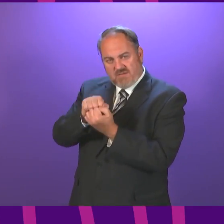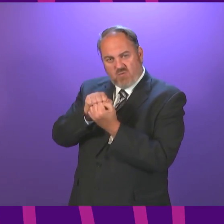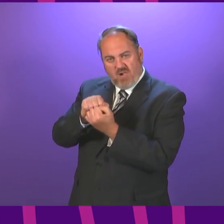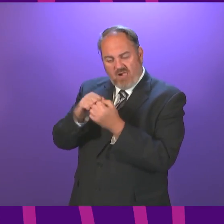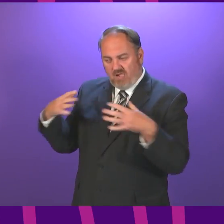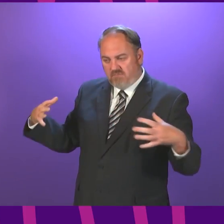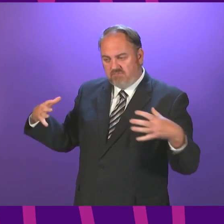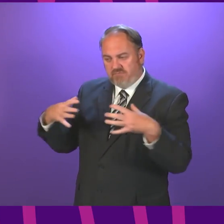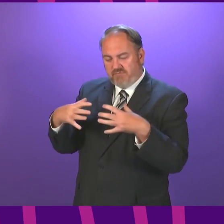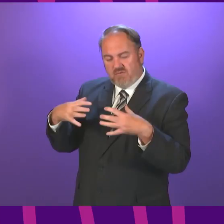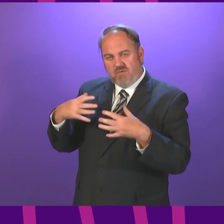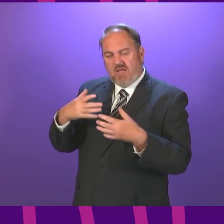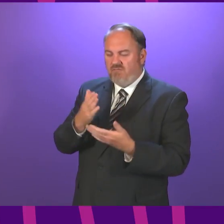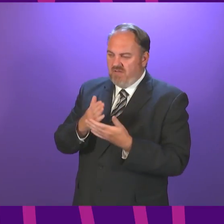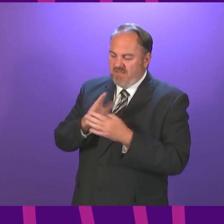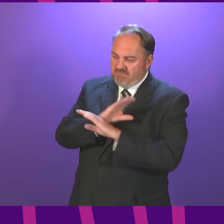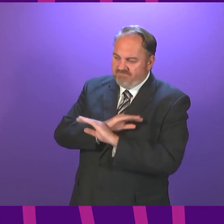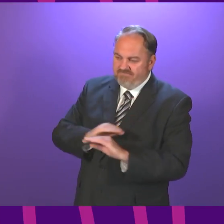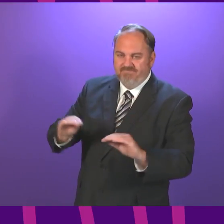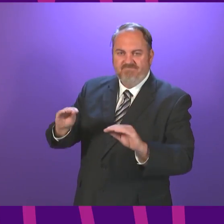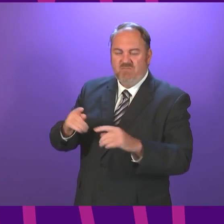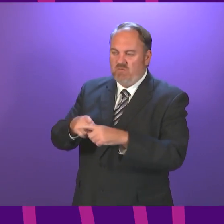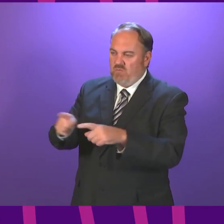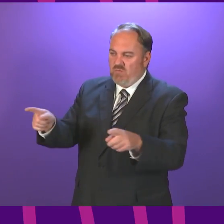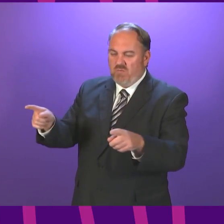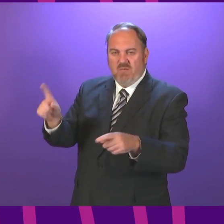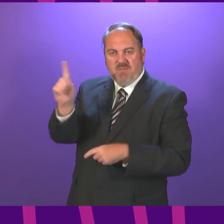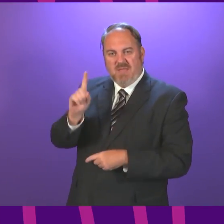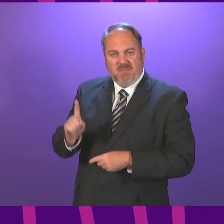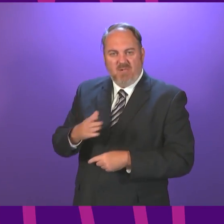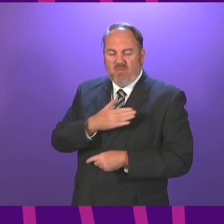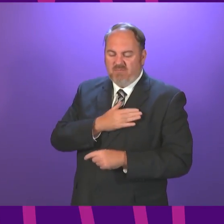offer condolences in person to those who have lost loved ones.